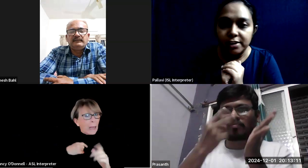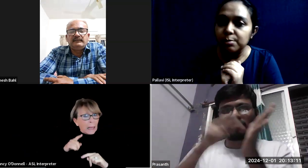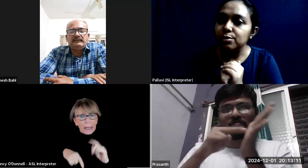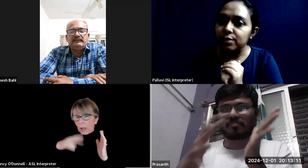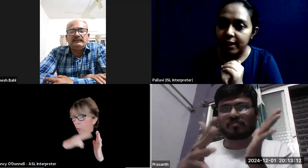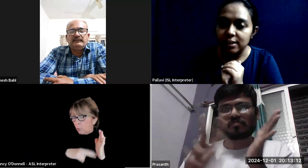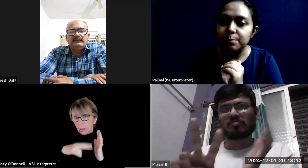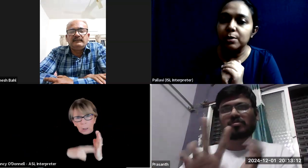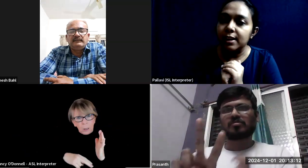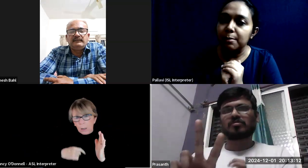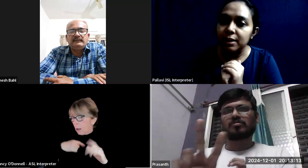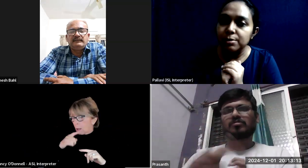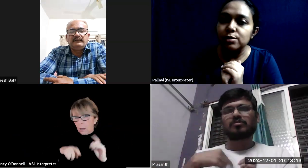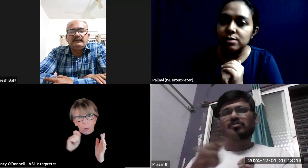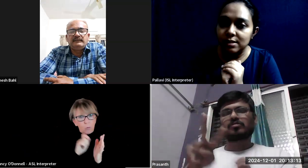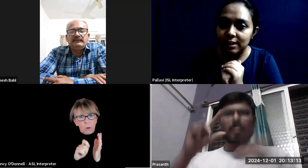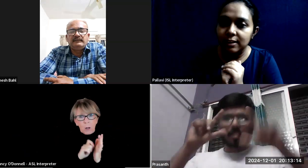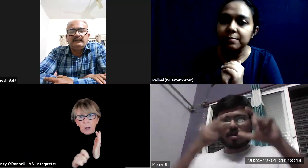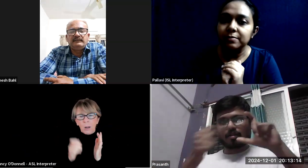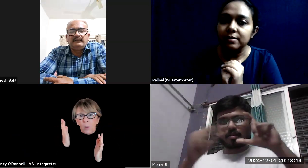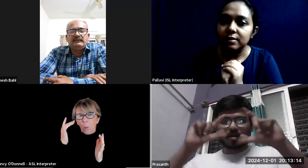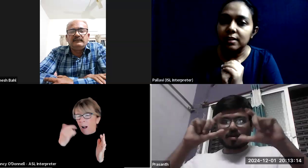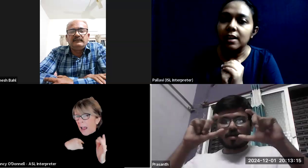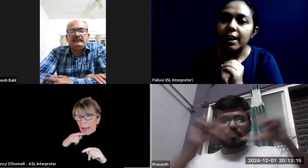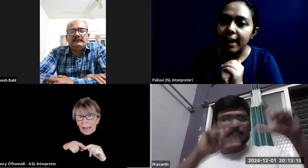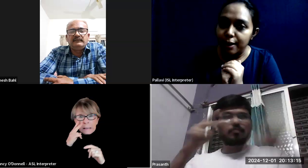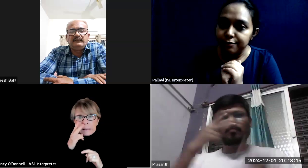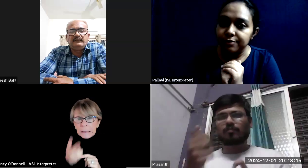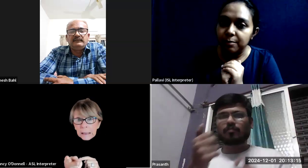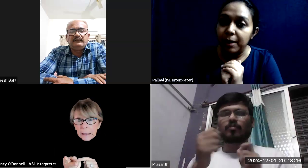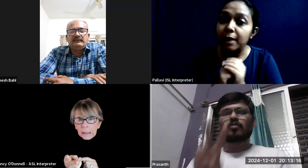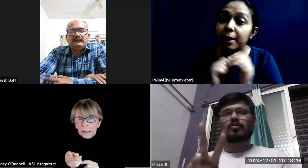and not able to write because I am unable to see.